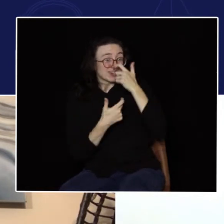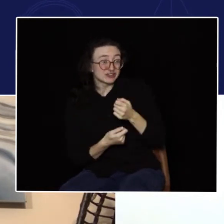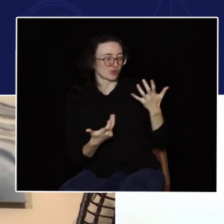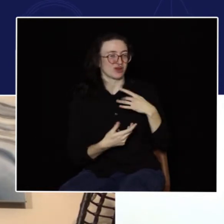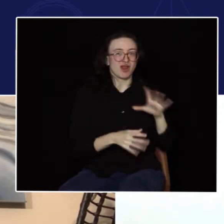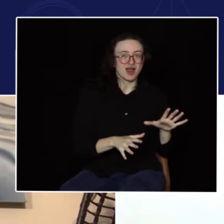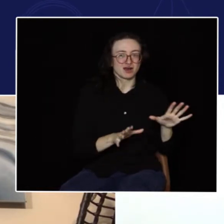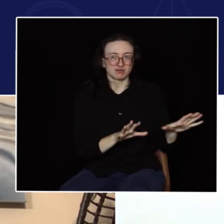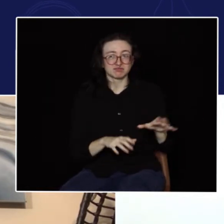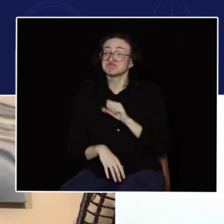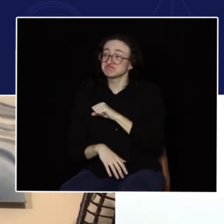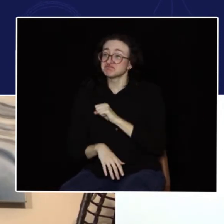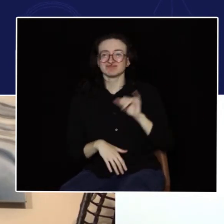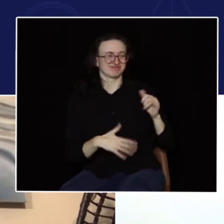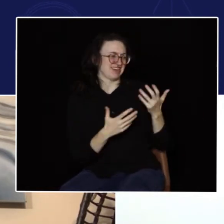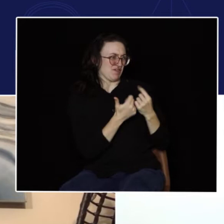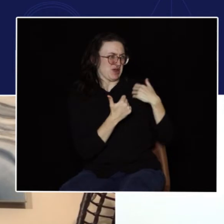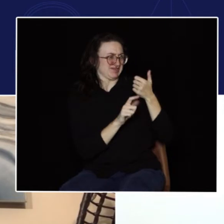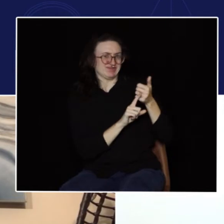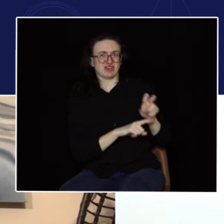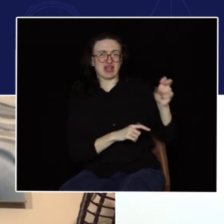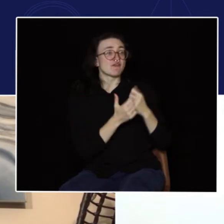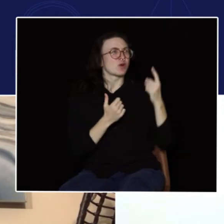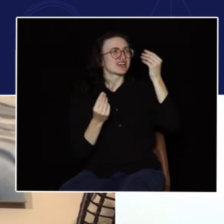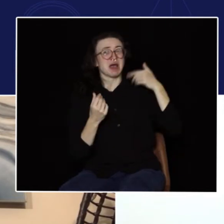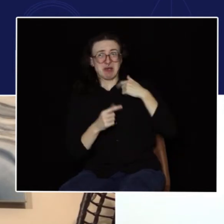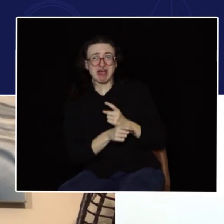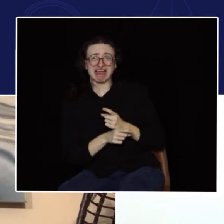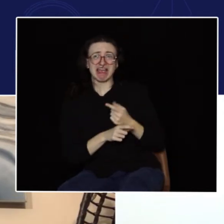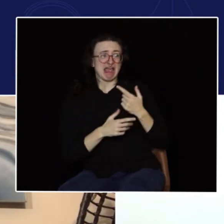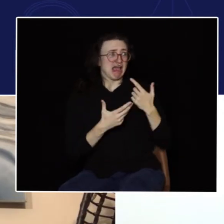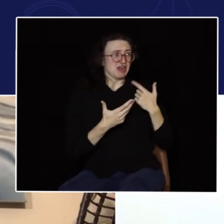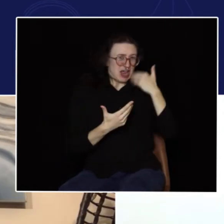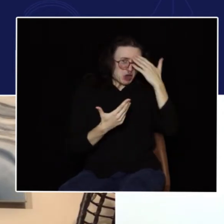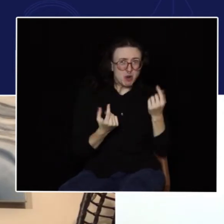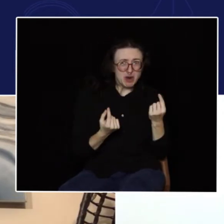Everyone you know goes, “Am I doing it right? Do I know what I’m doing? Oh wait, I got it! Never mind.”